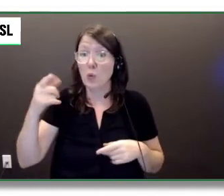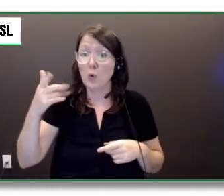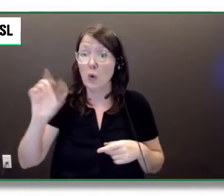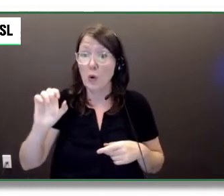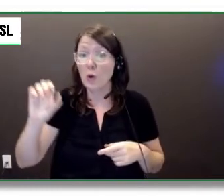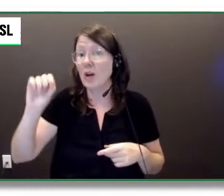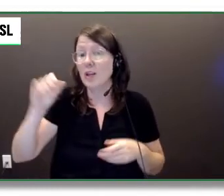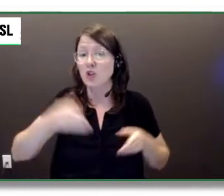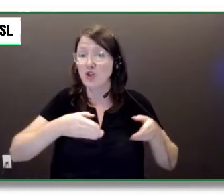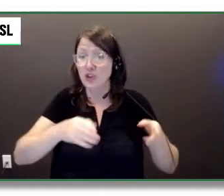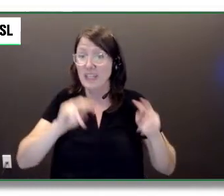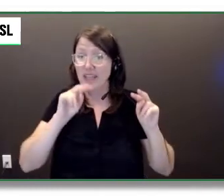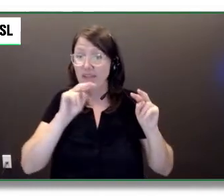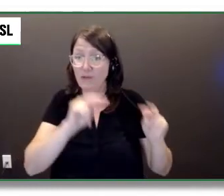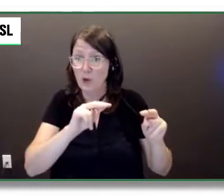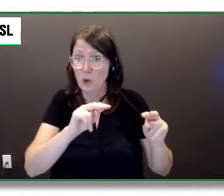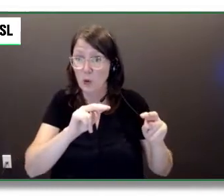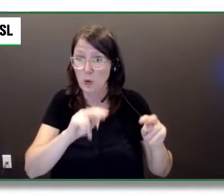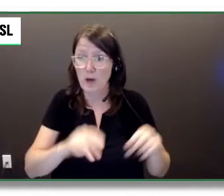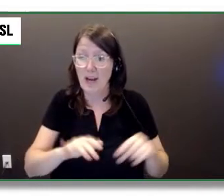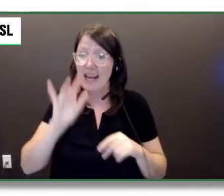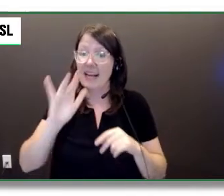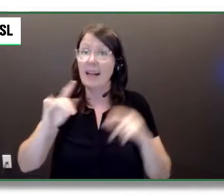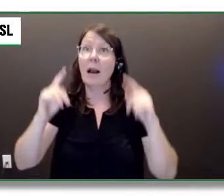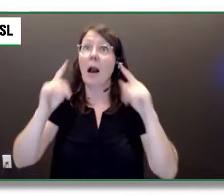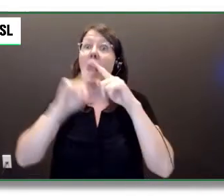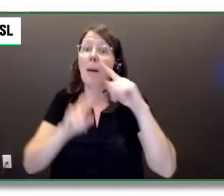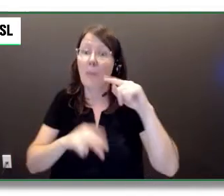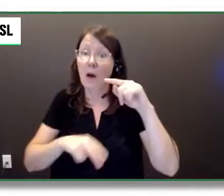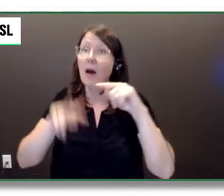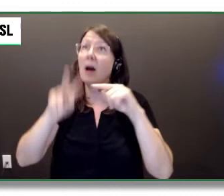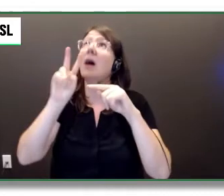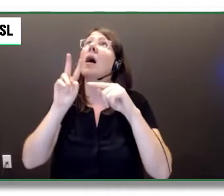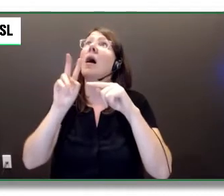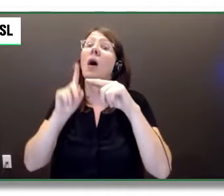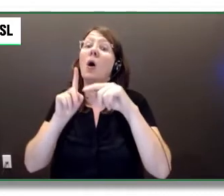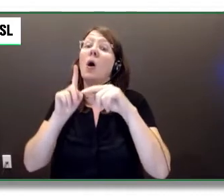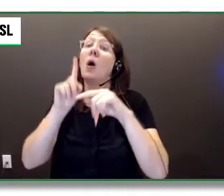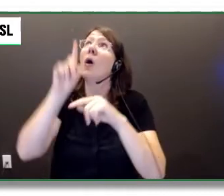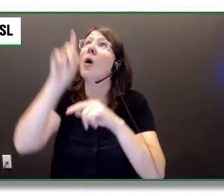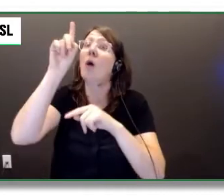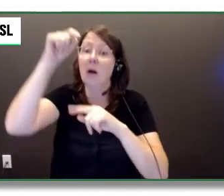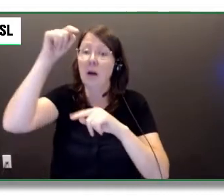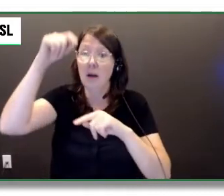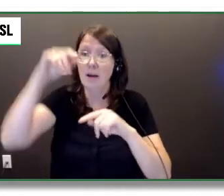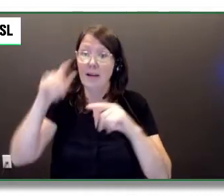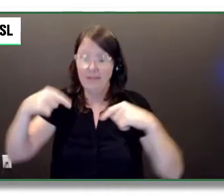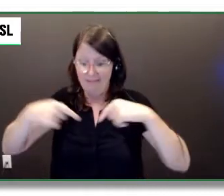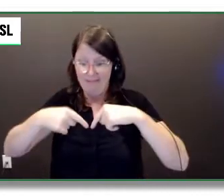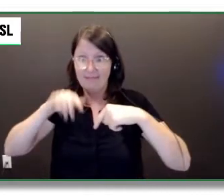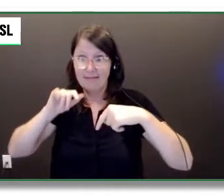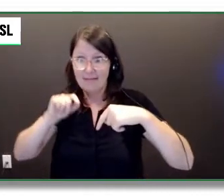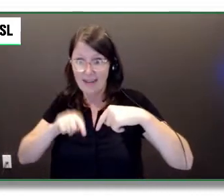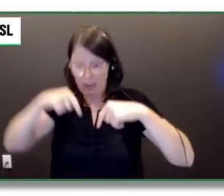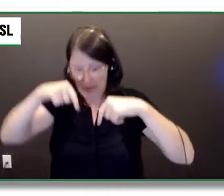beautiful beautiful views and on this website from the nature conservancy of Canada, if I scroll down you can see the